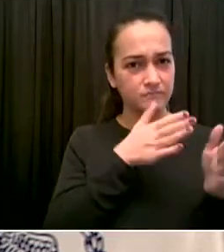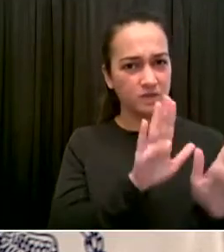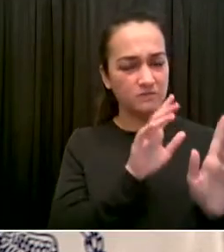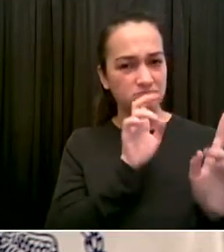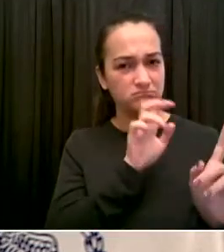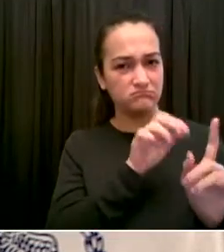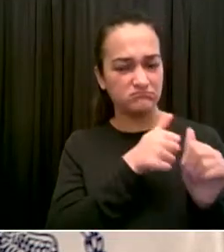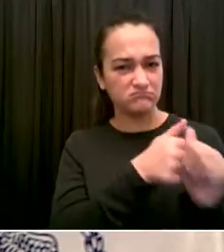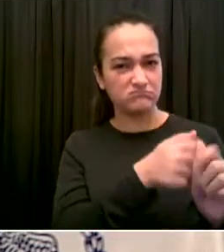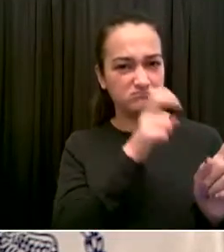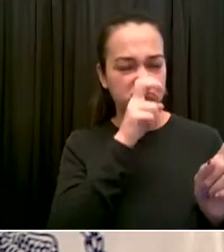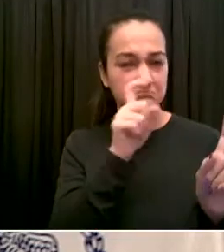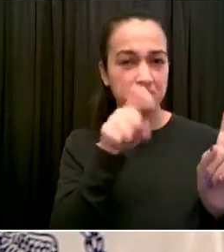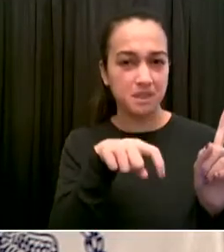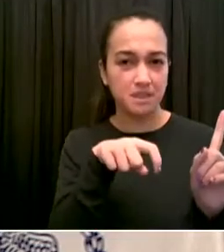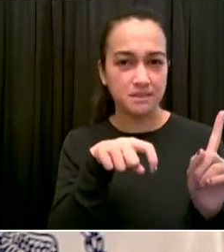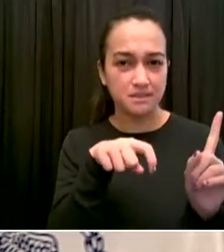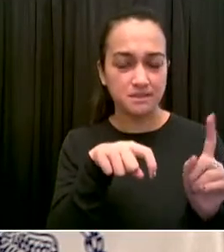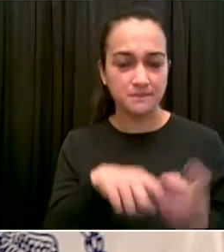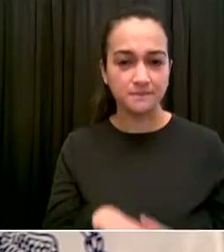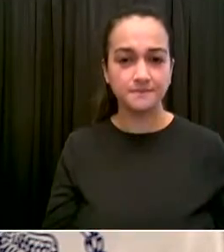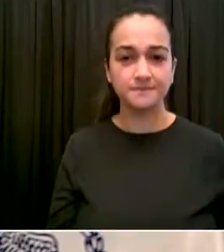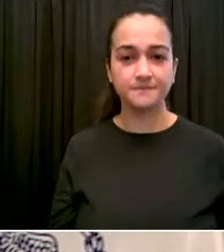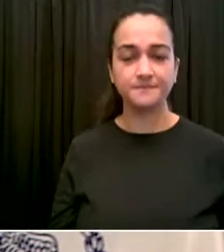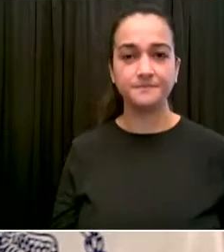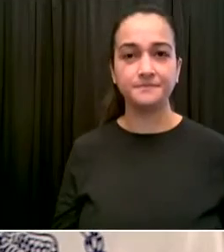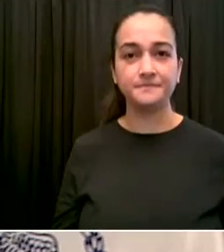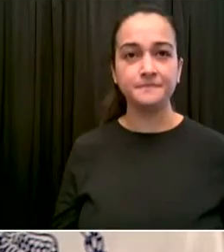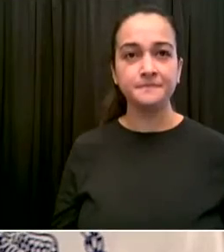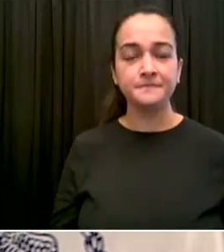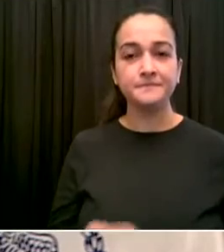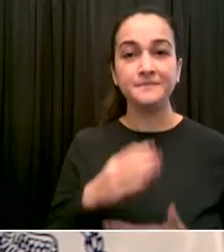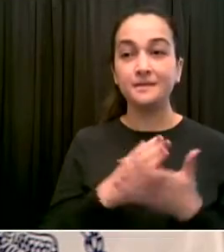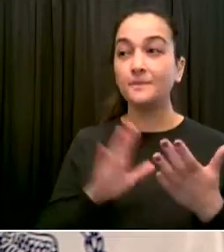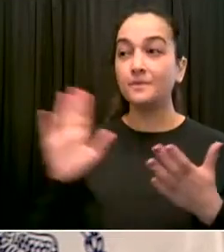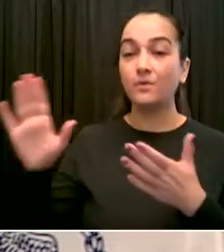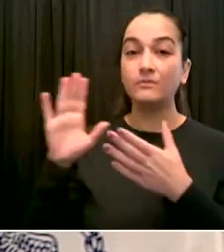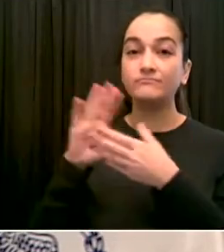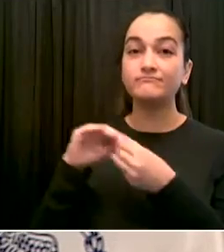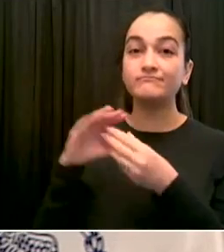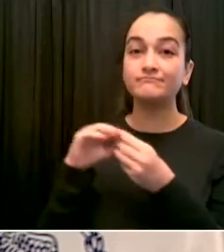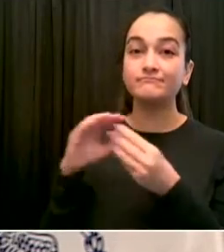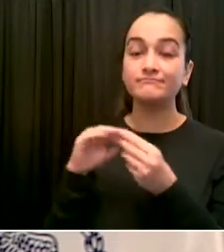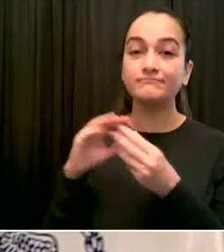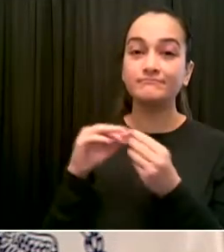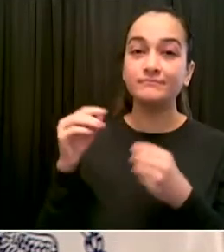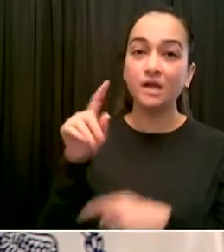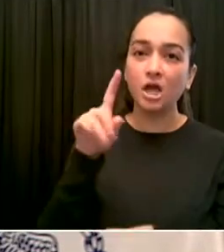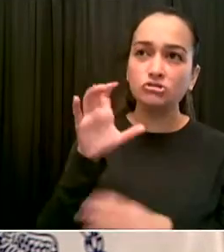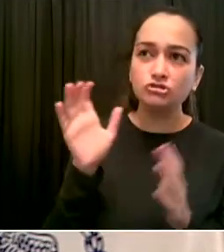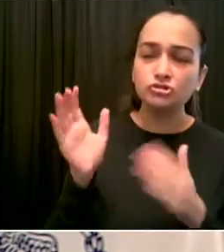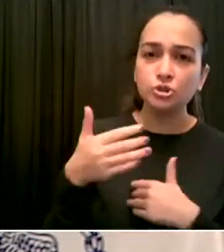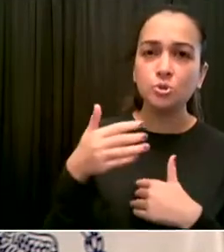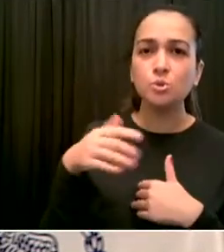REASSESSED.